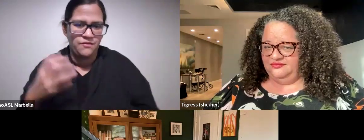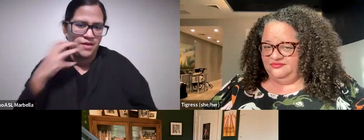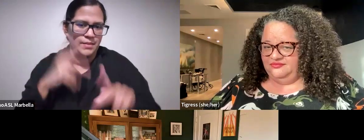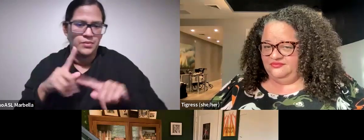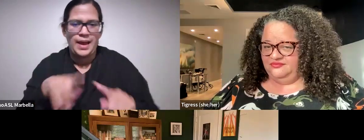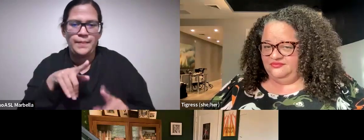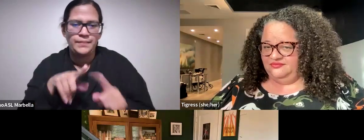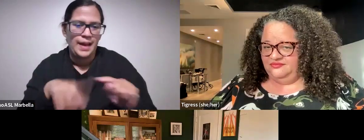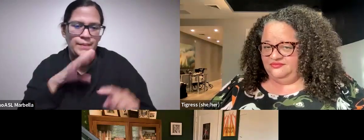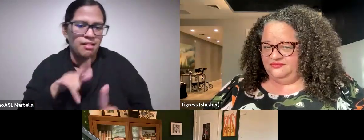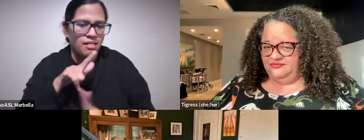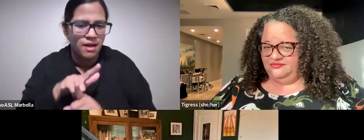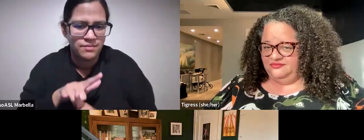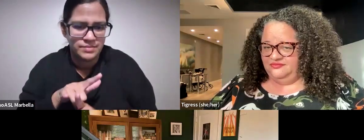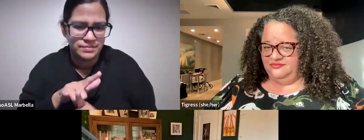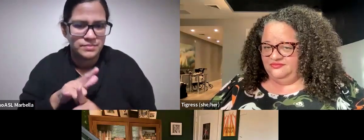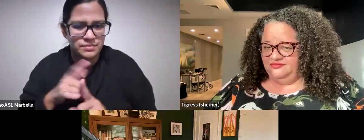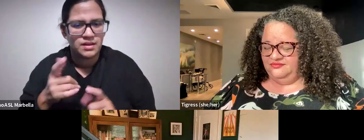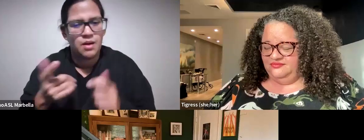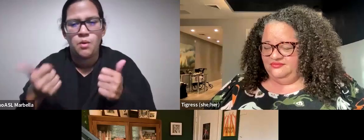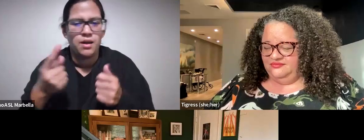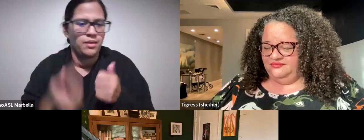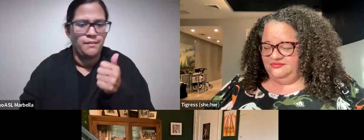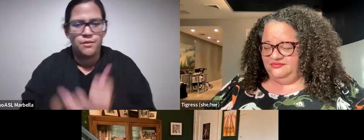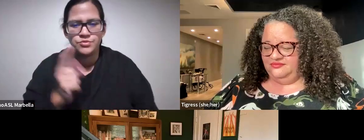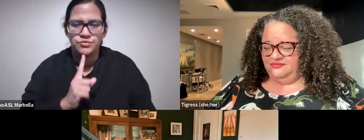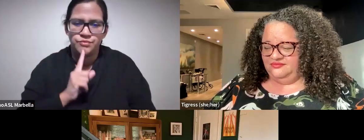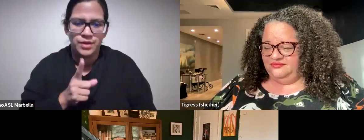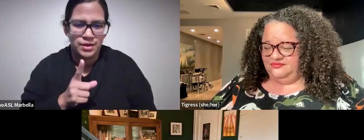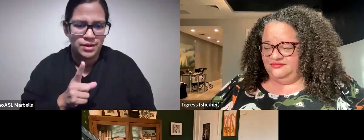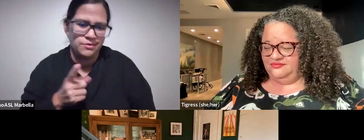Which I would say is one of the most brutal sort of emotional things